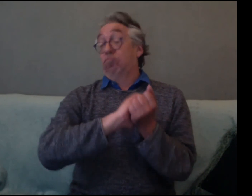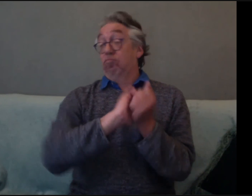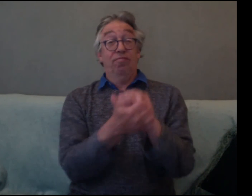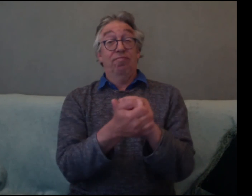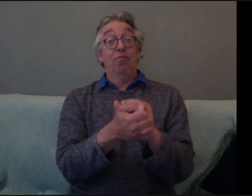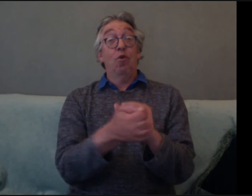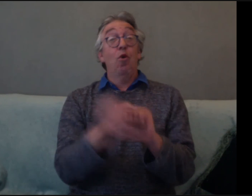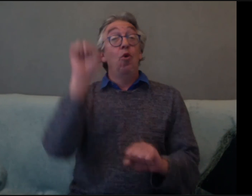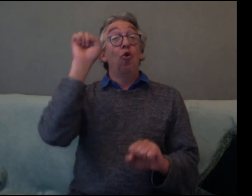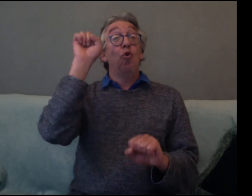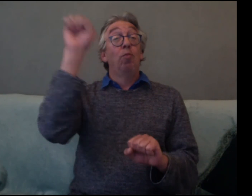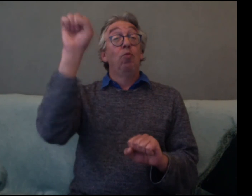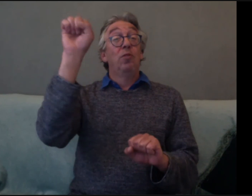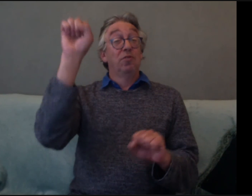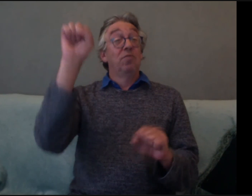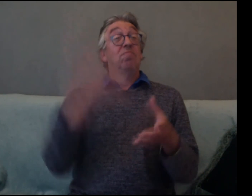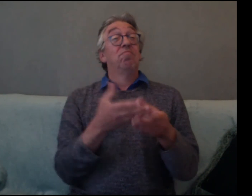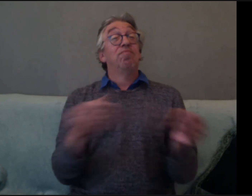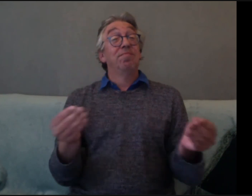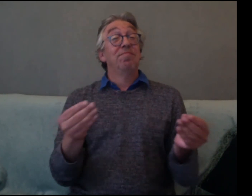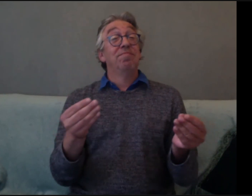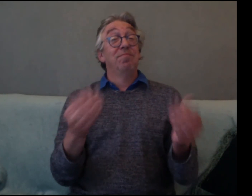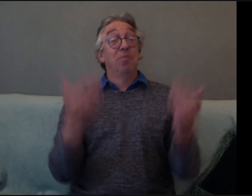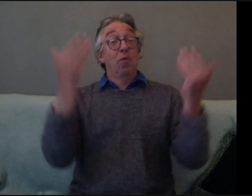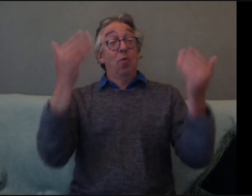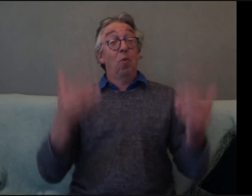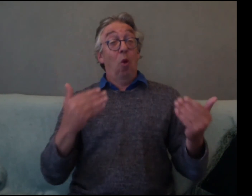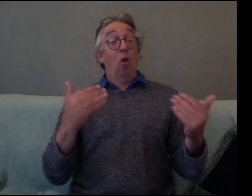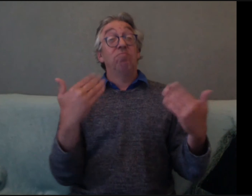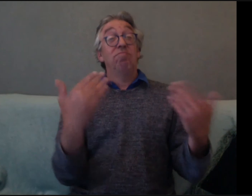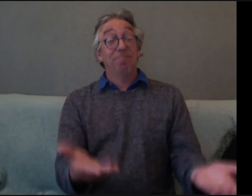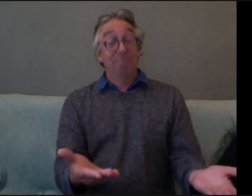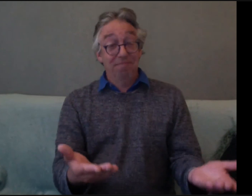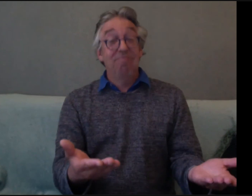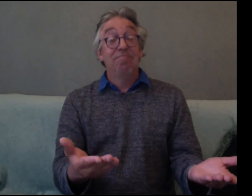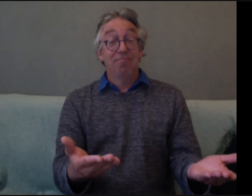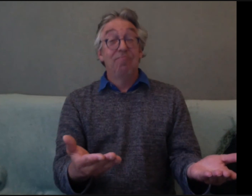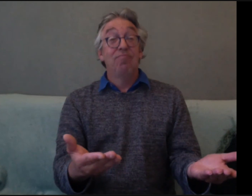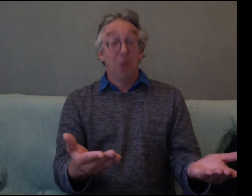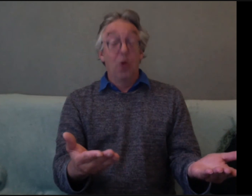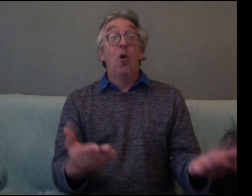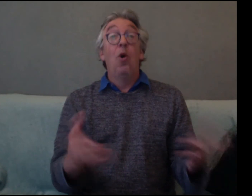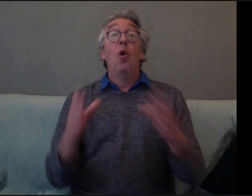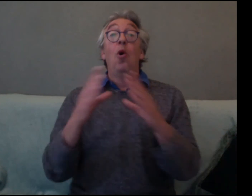but not only it became a reality, let me say, because before that